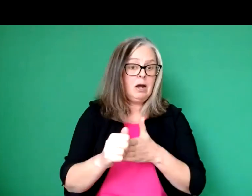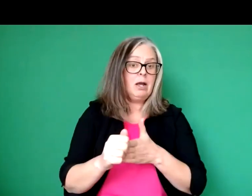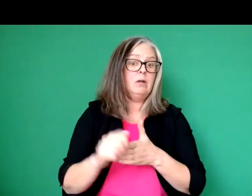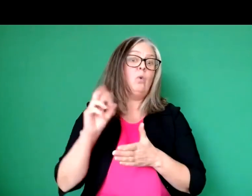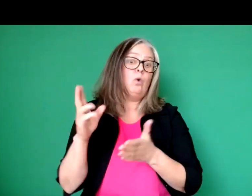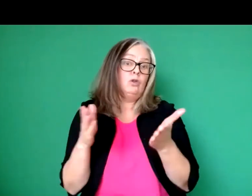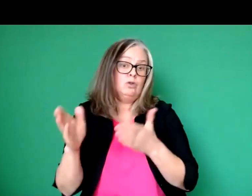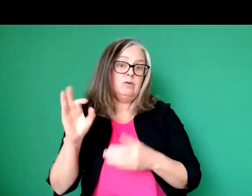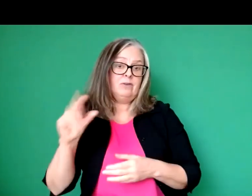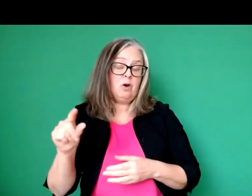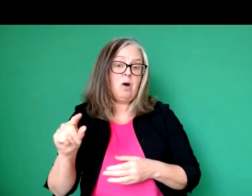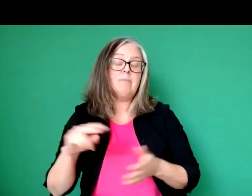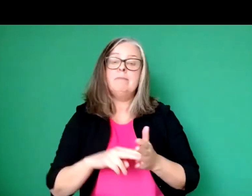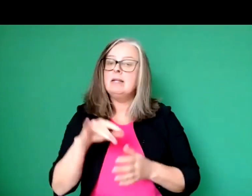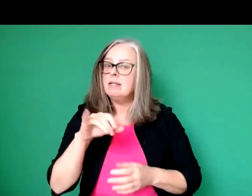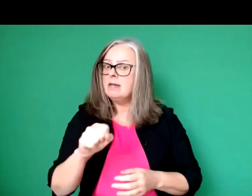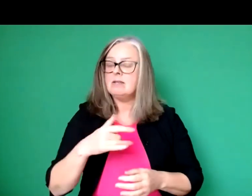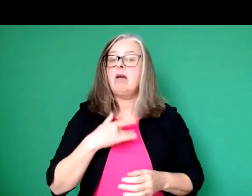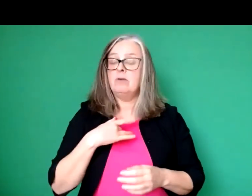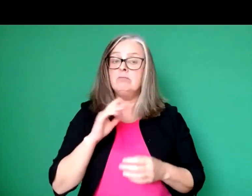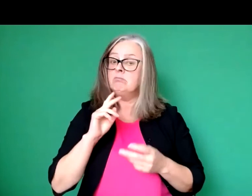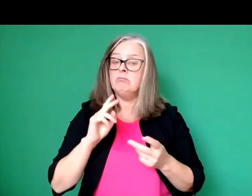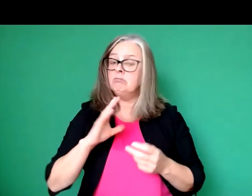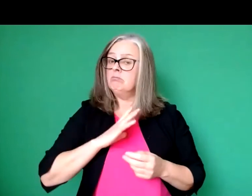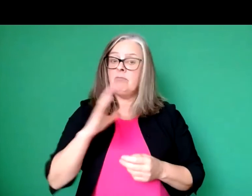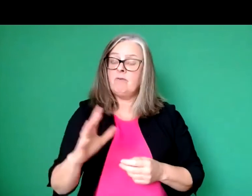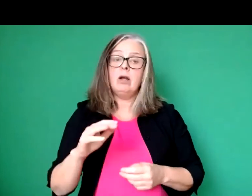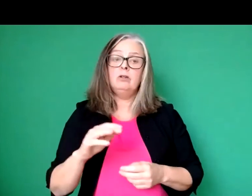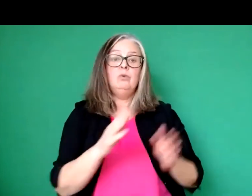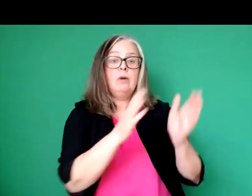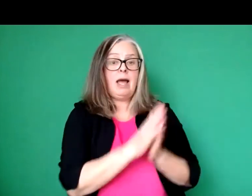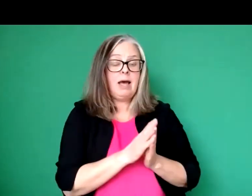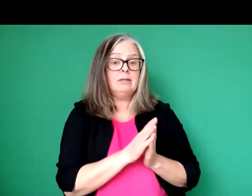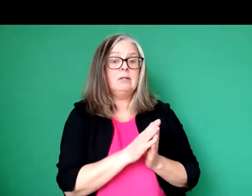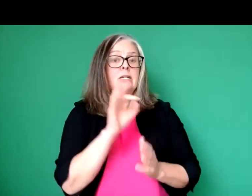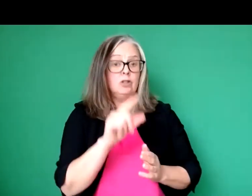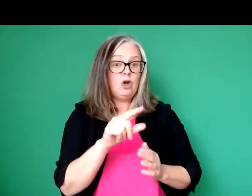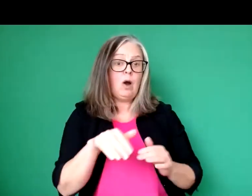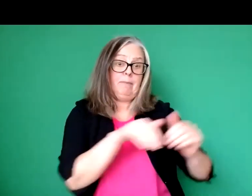then yes i i feel it's perfectly reasonable to to ask that the dog be removed from that situation